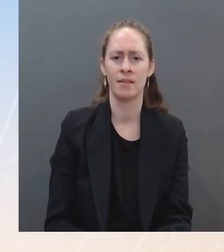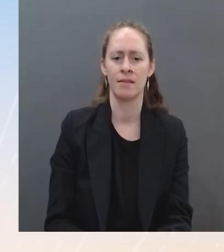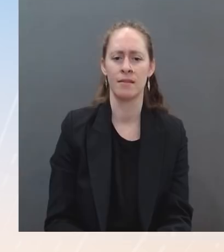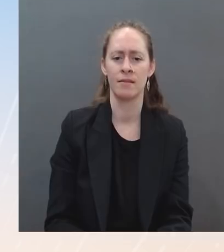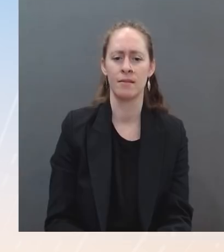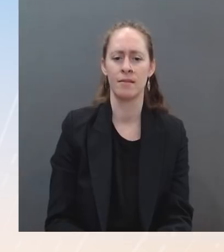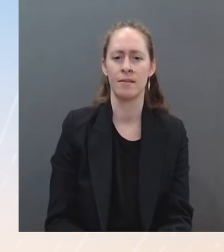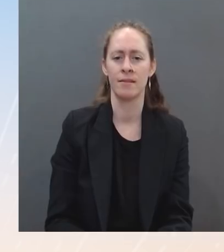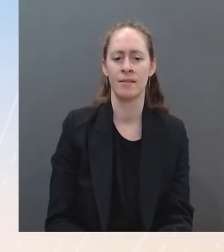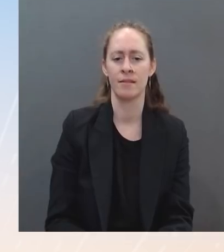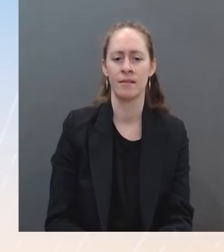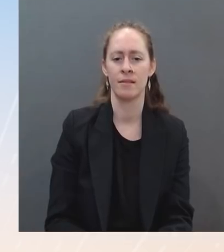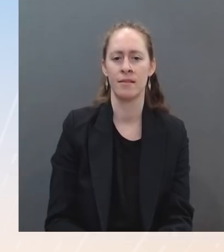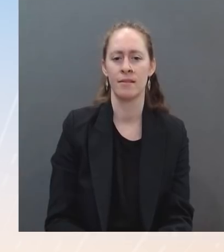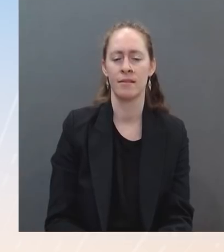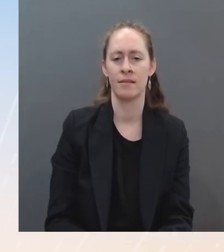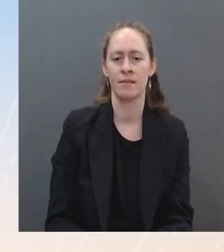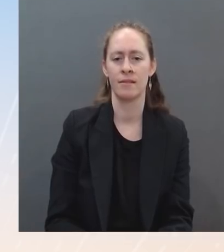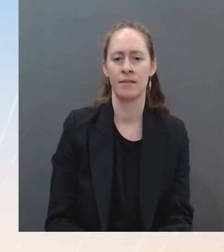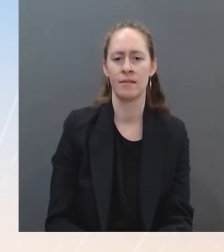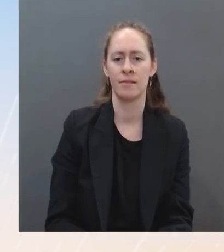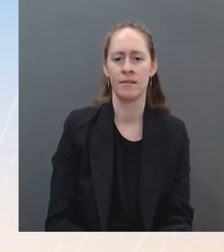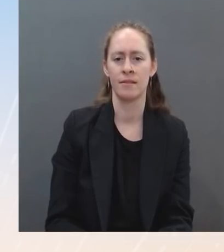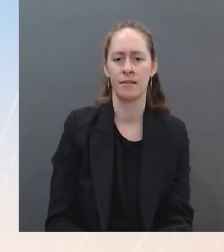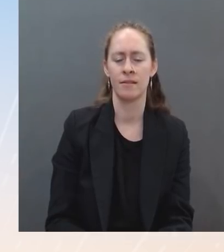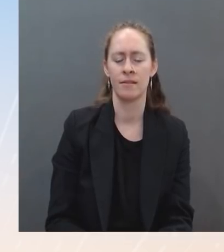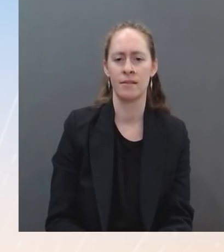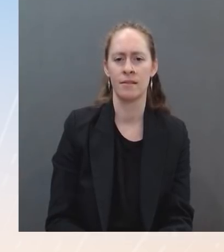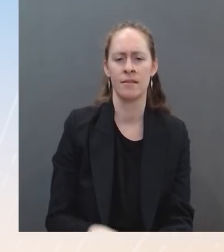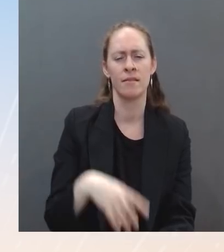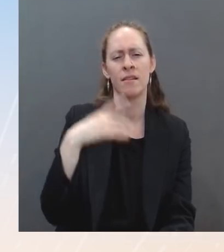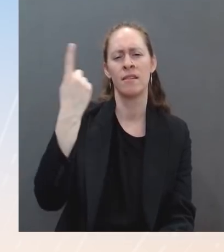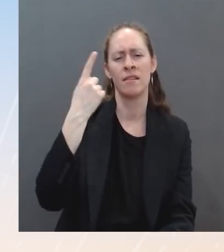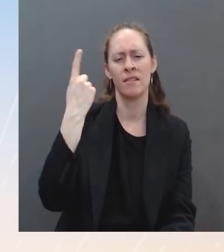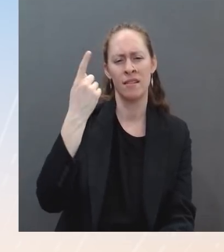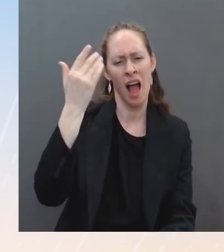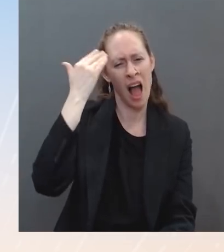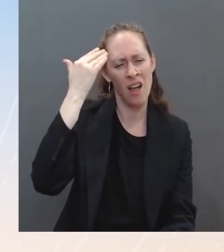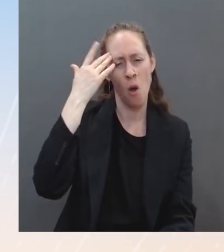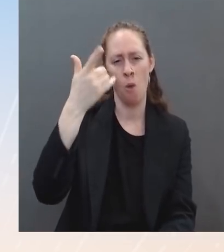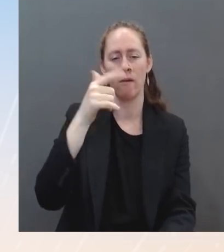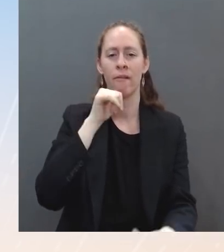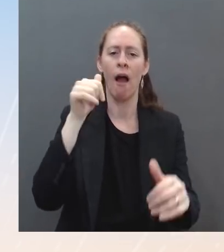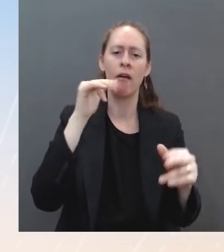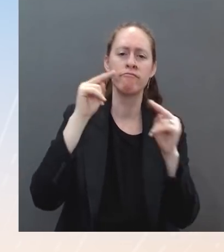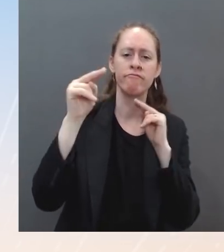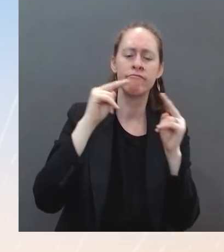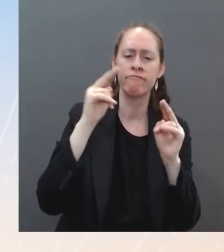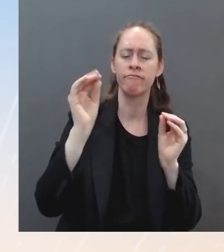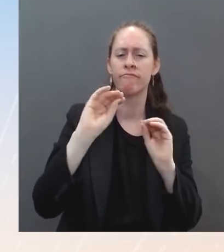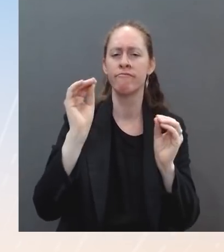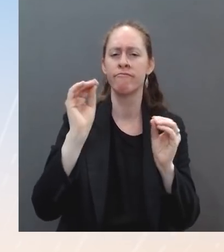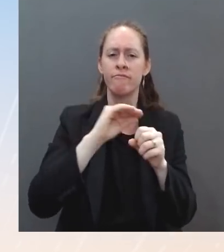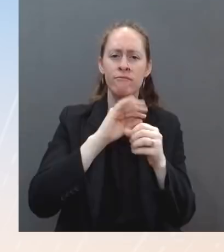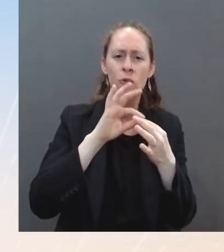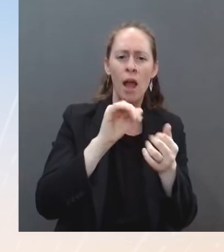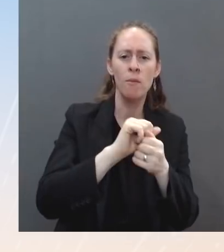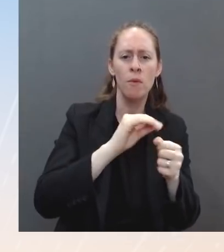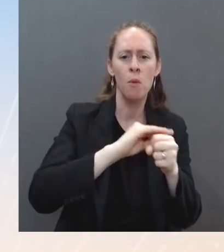and the President has obviously warned about the severe consequences if there is no funding. But if there is a $10 billion deal, which some of the top negotiators